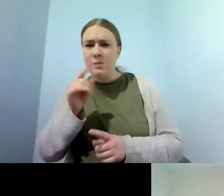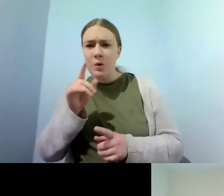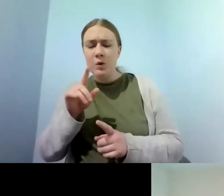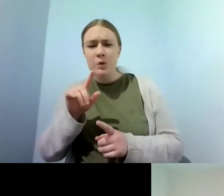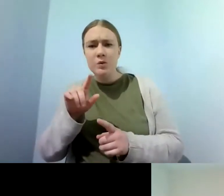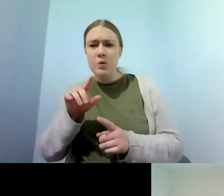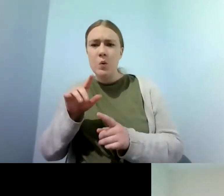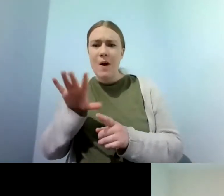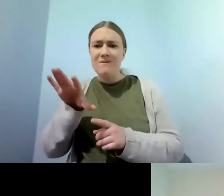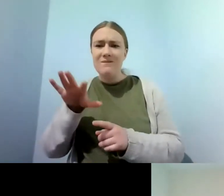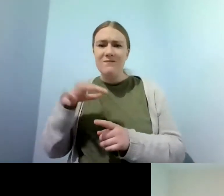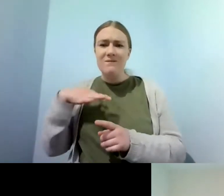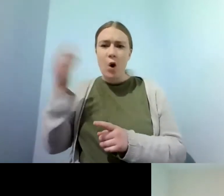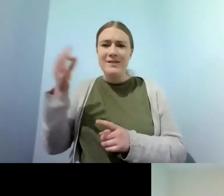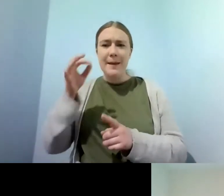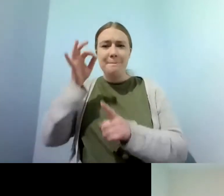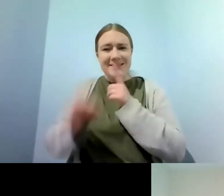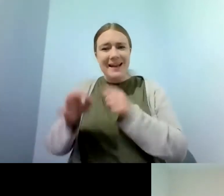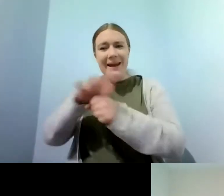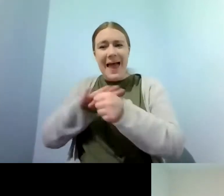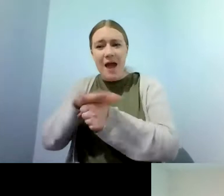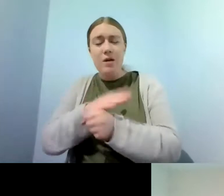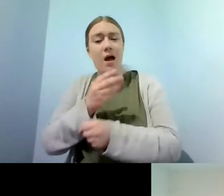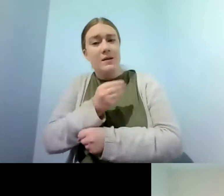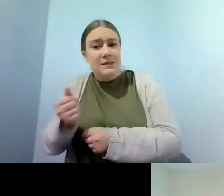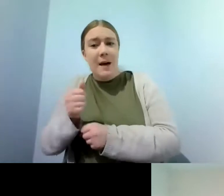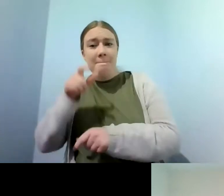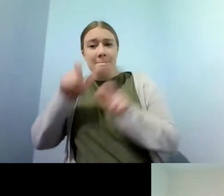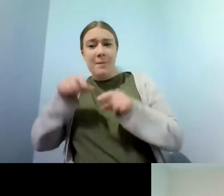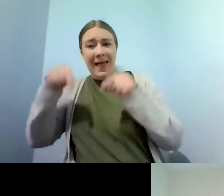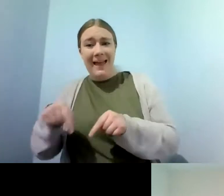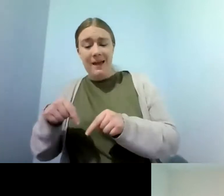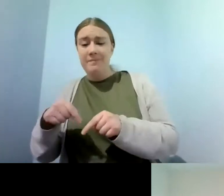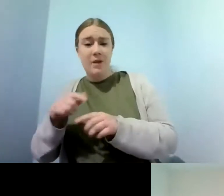a specific area so for some yep for some people on this call you might not be local to tewkesbury so